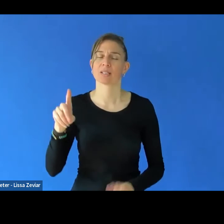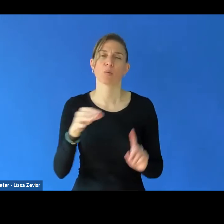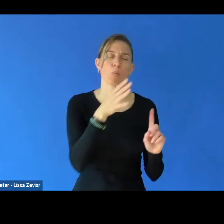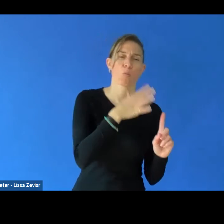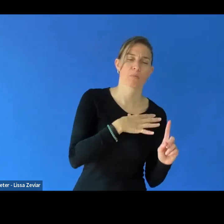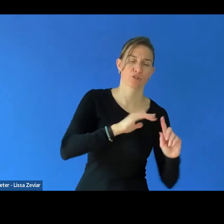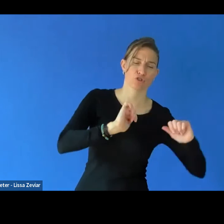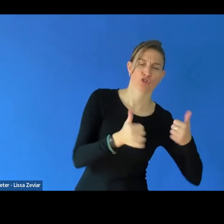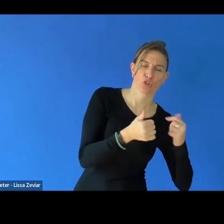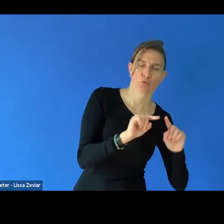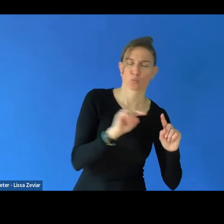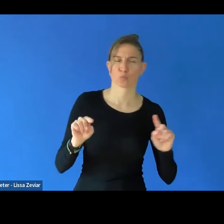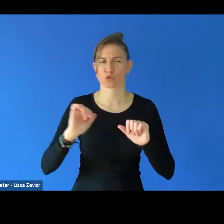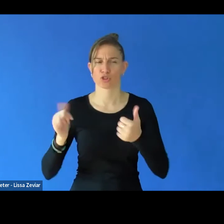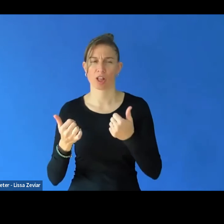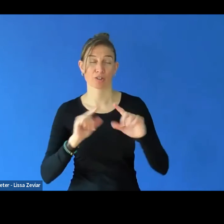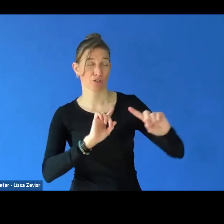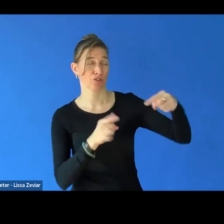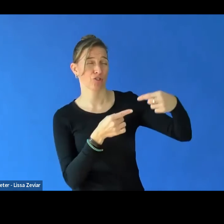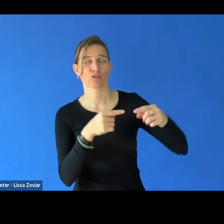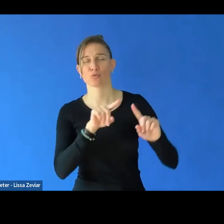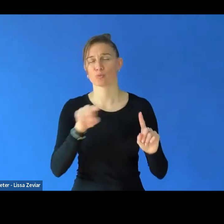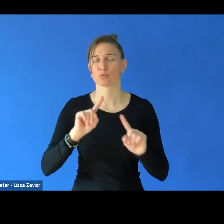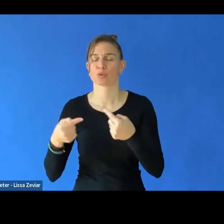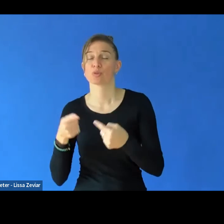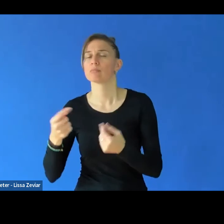She advocates for the rights of women and girls with disabilities